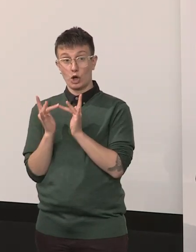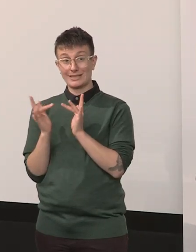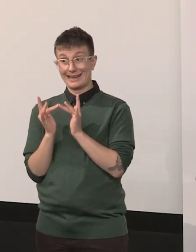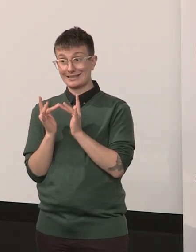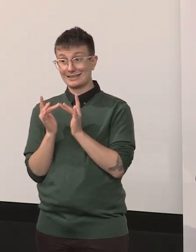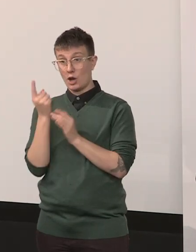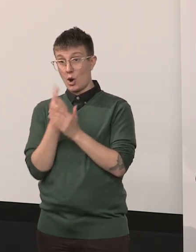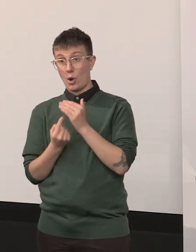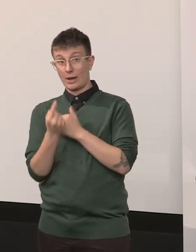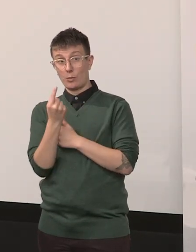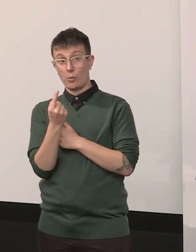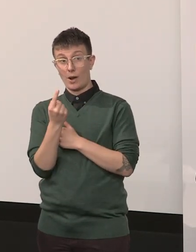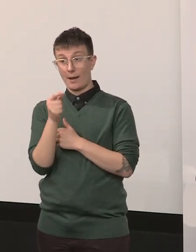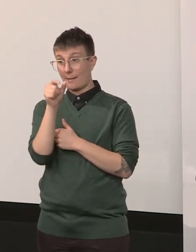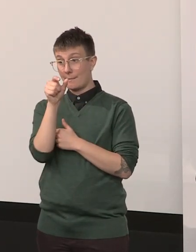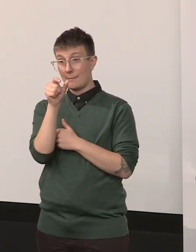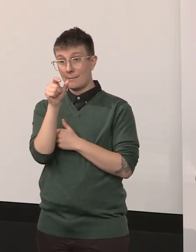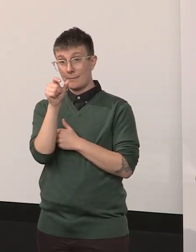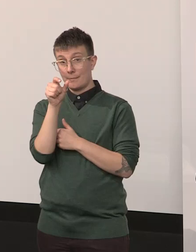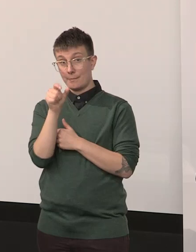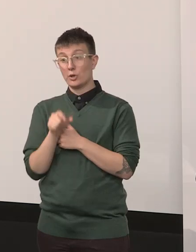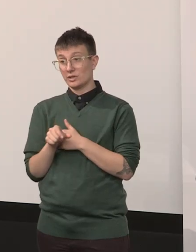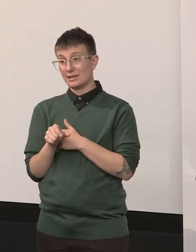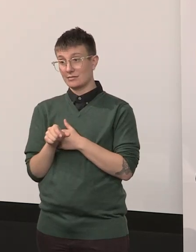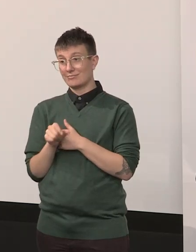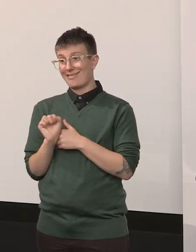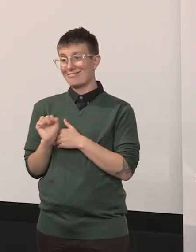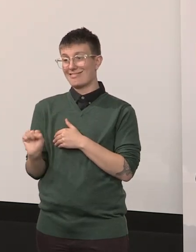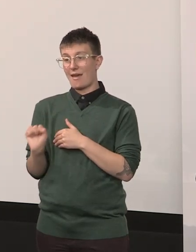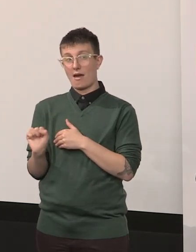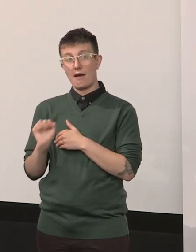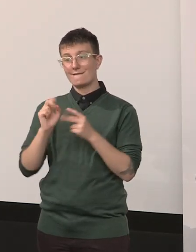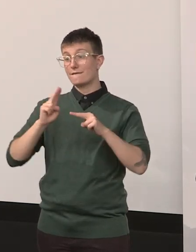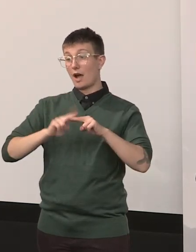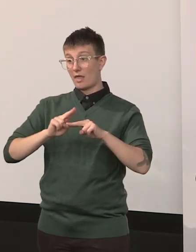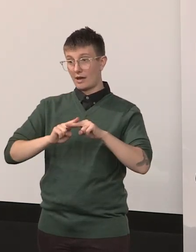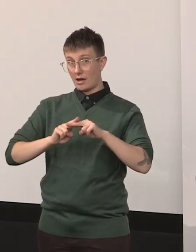The true close contacts are actually